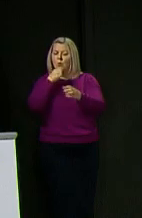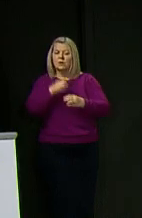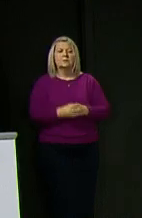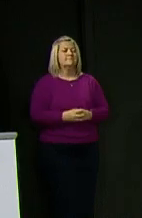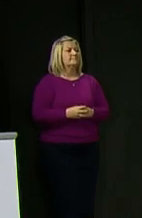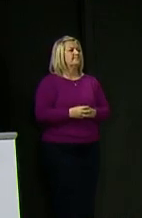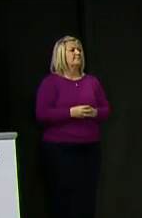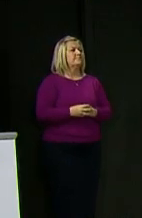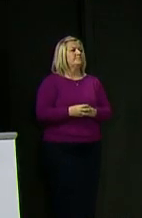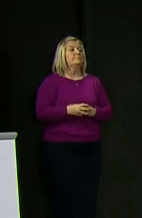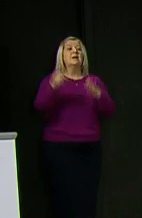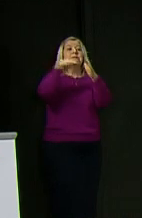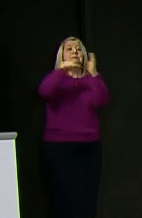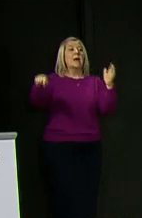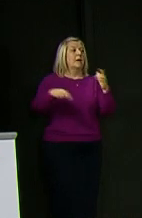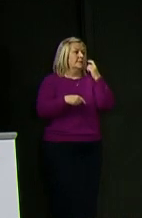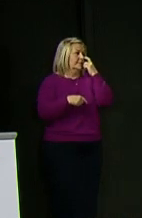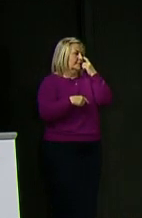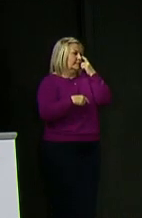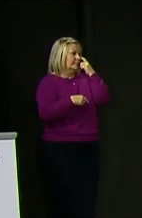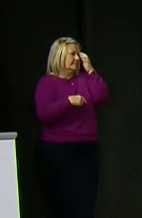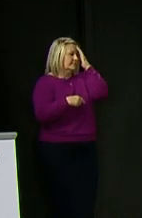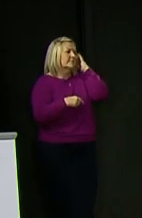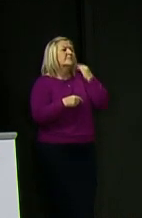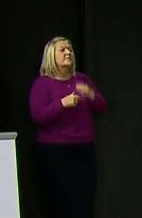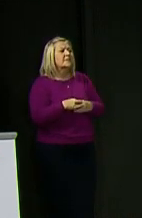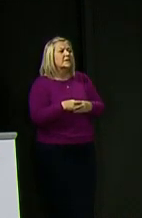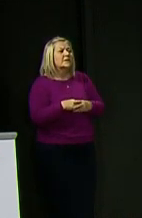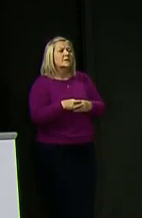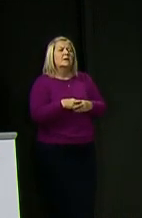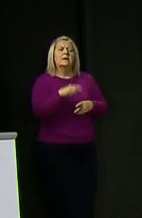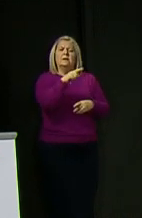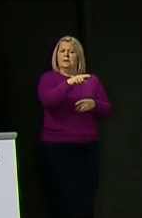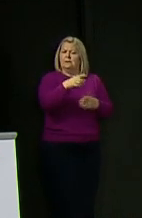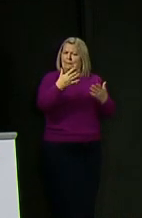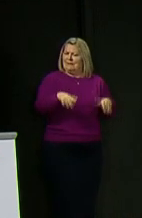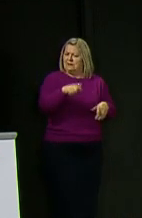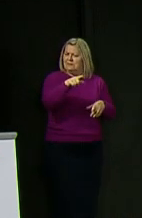Thanks very much, First Minister. You were asked about Scotland's R number yesterday,